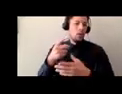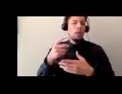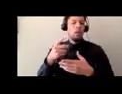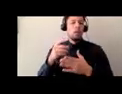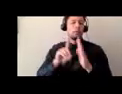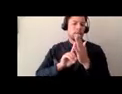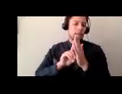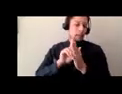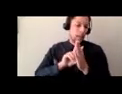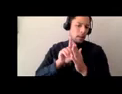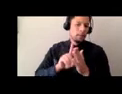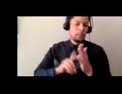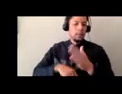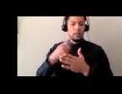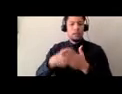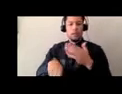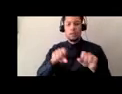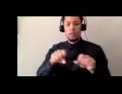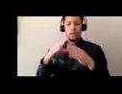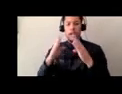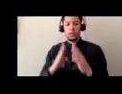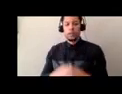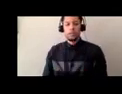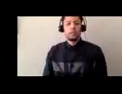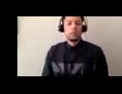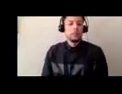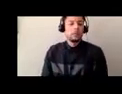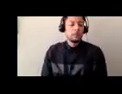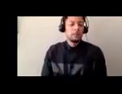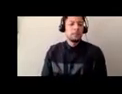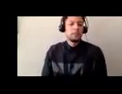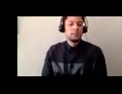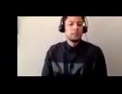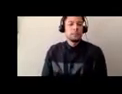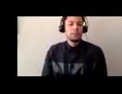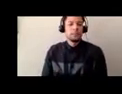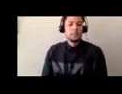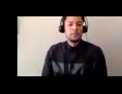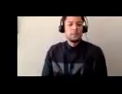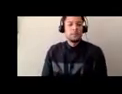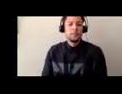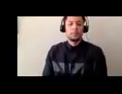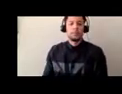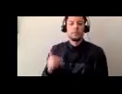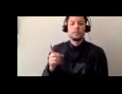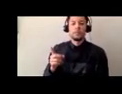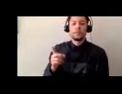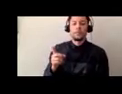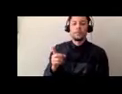here to speak to that.